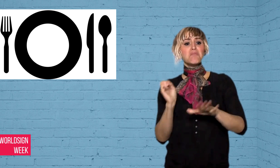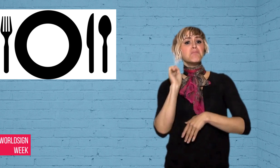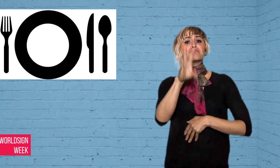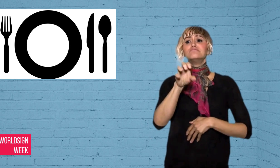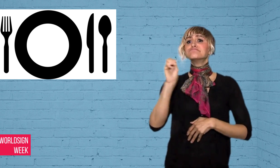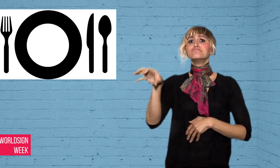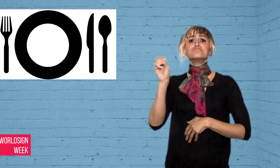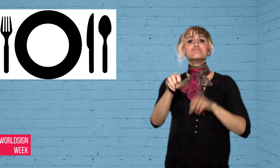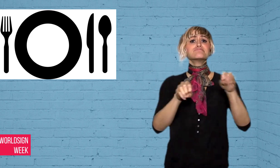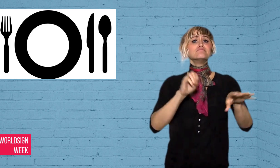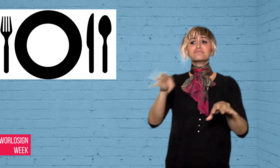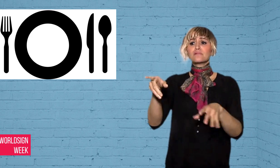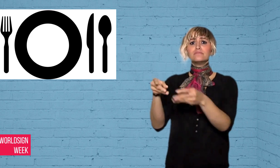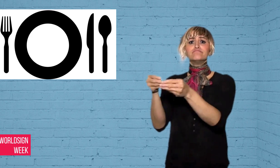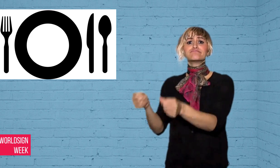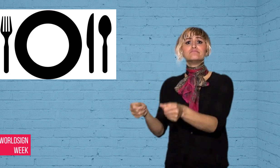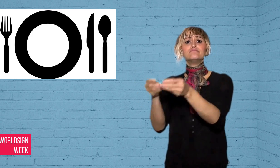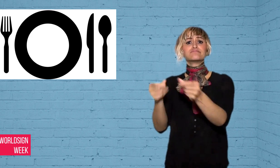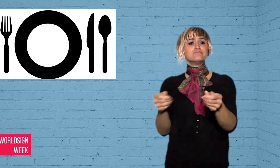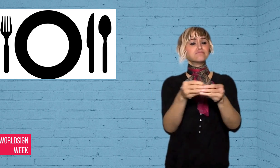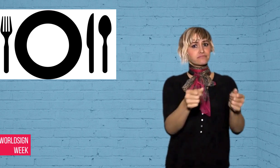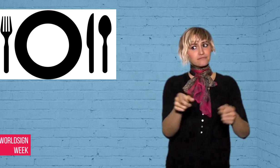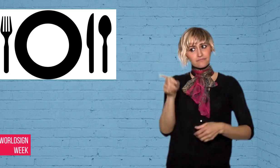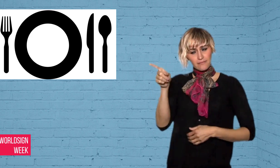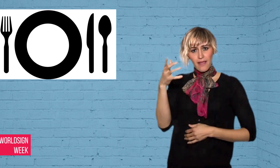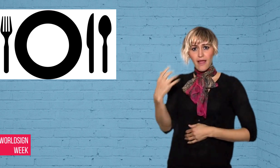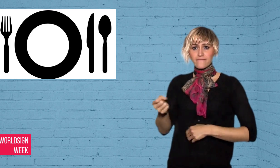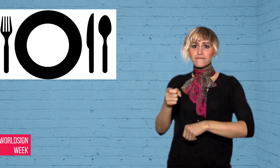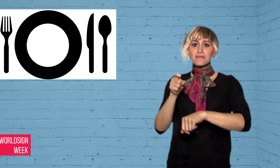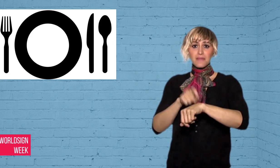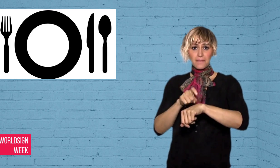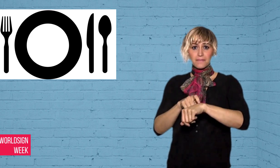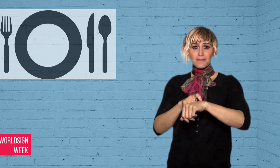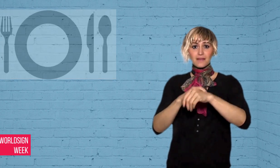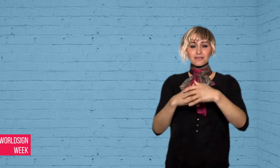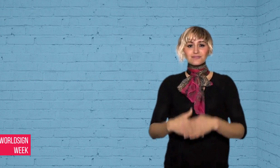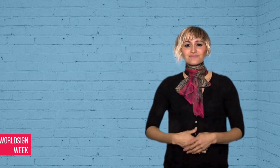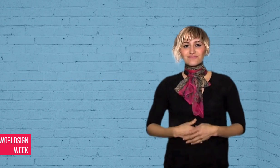and can be composted.